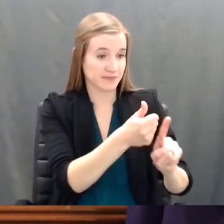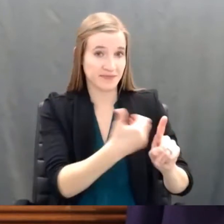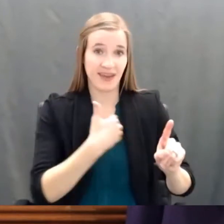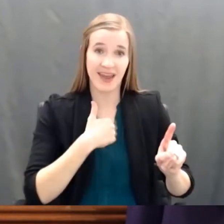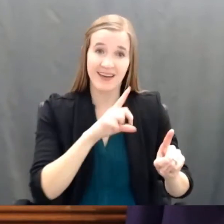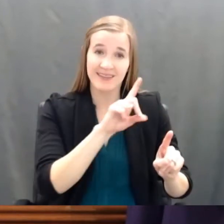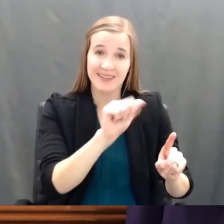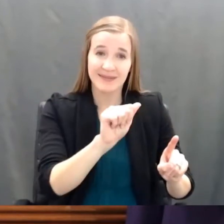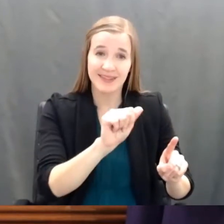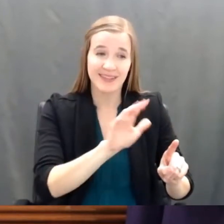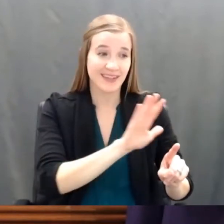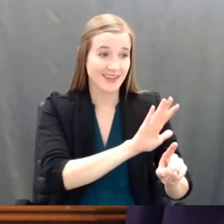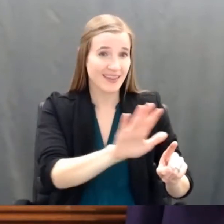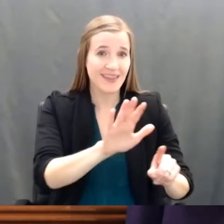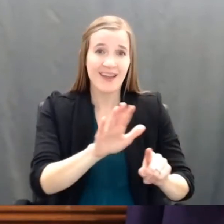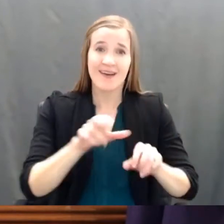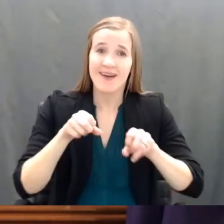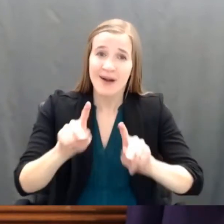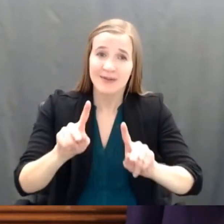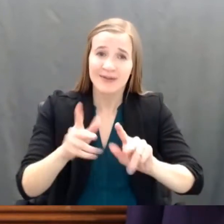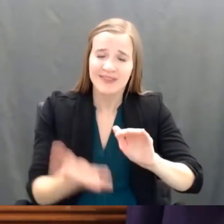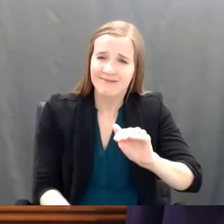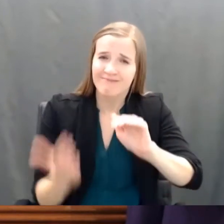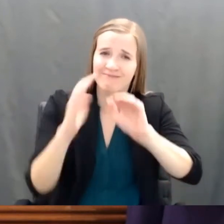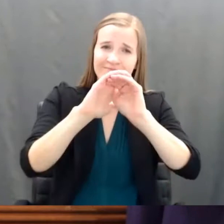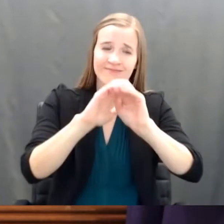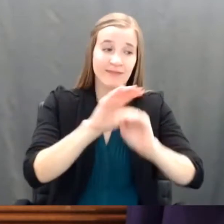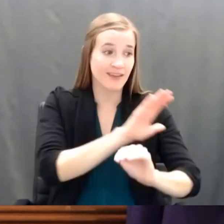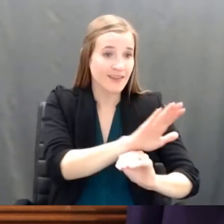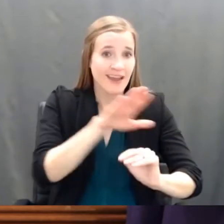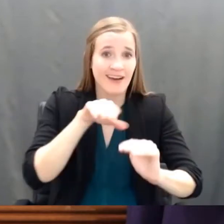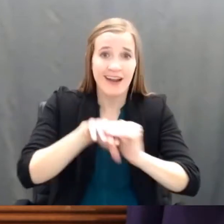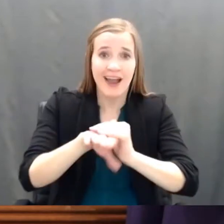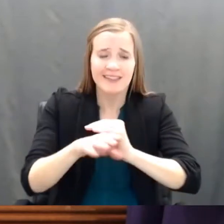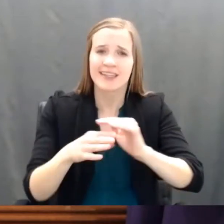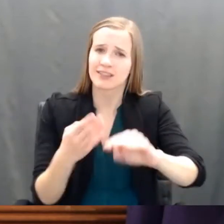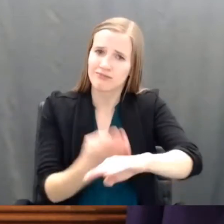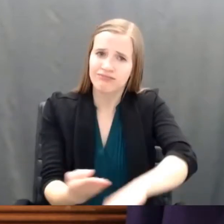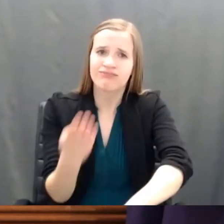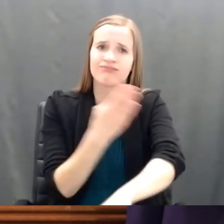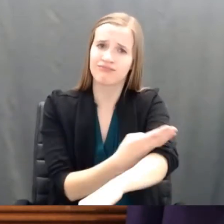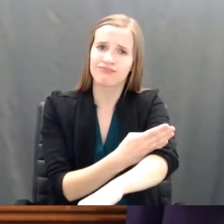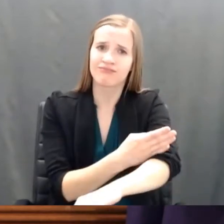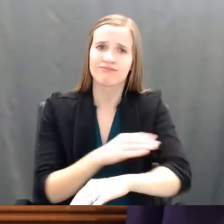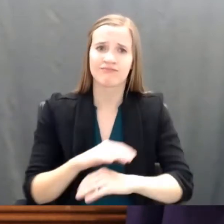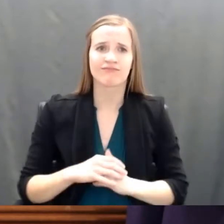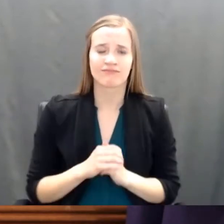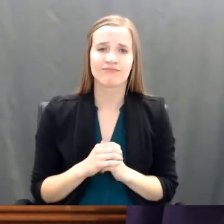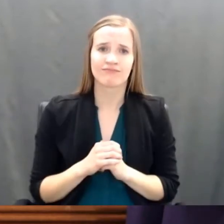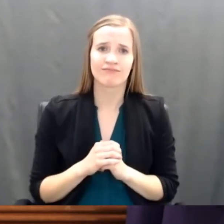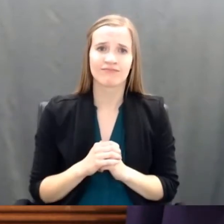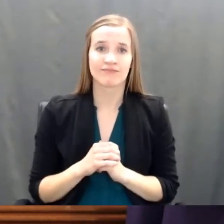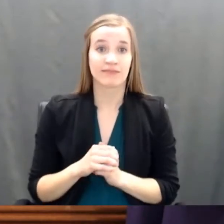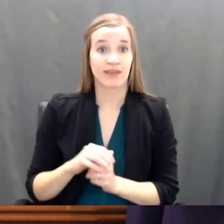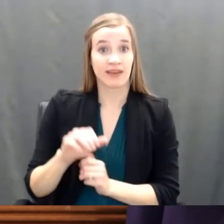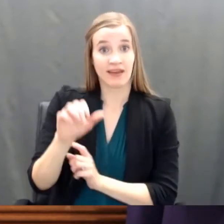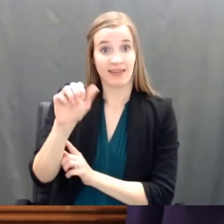have enjoyed greatly increased opportunities and access, and that is a great thing. The Americans